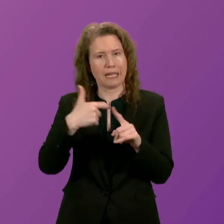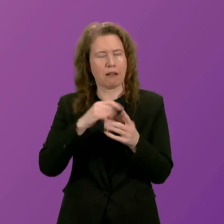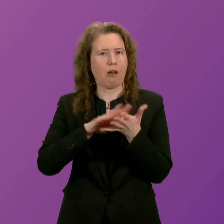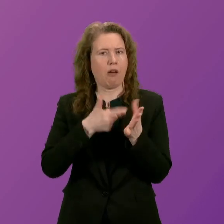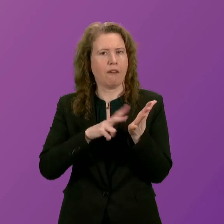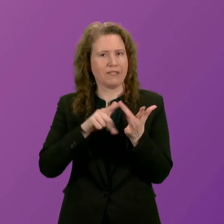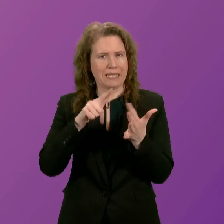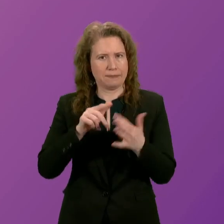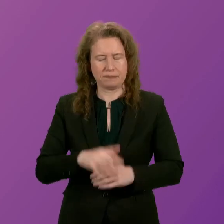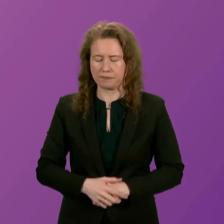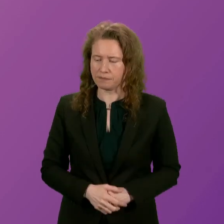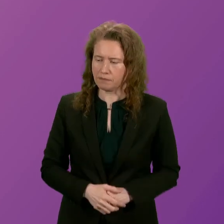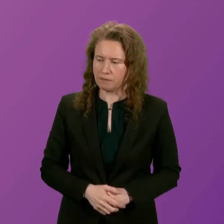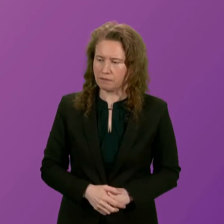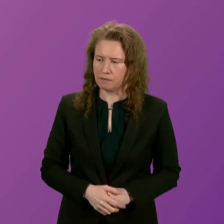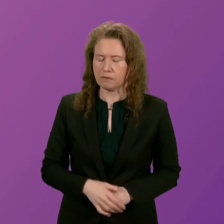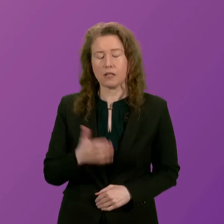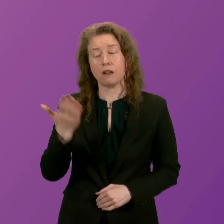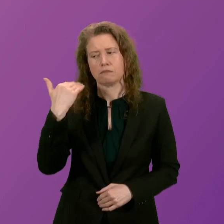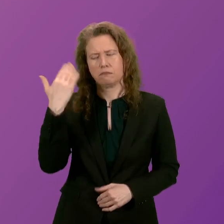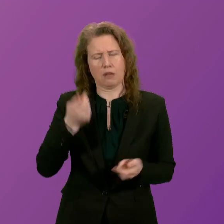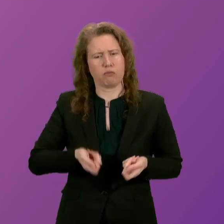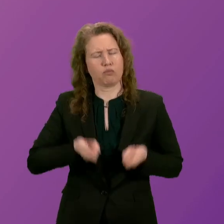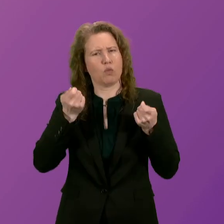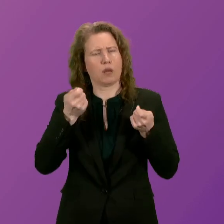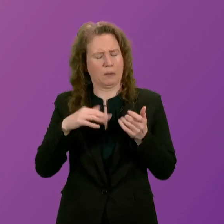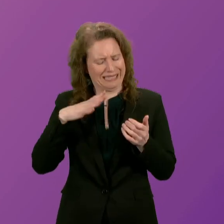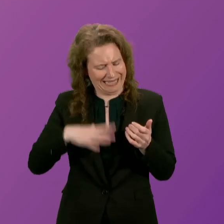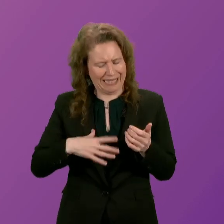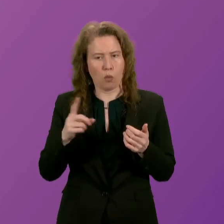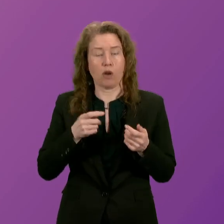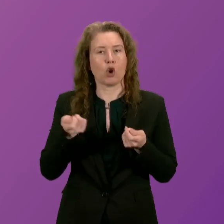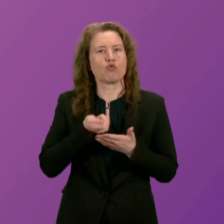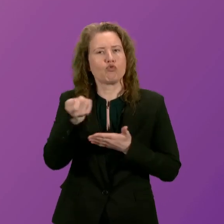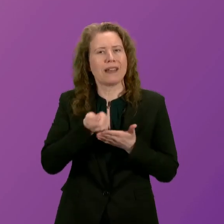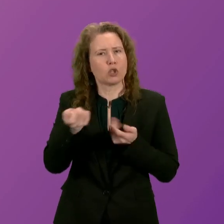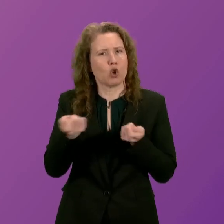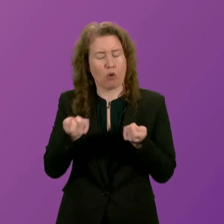I first raised the need for rent controls well over a decade ago, to the complete